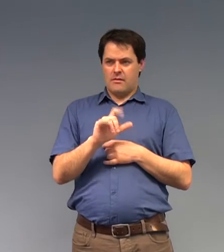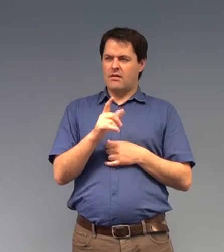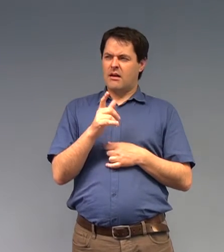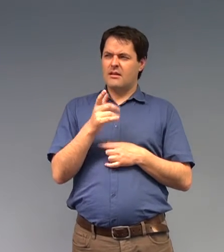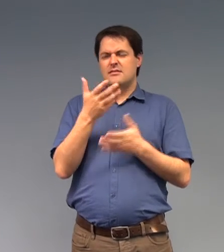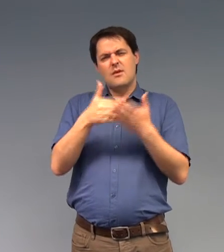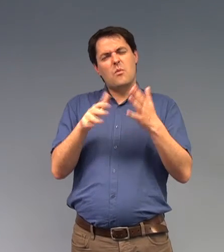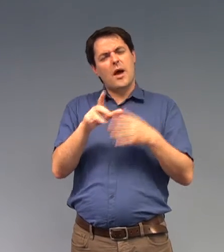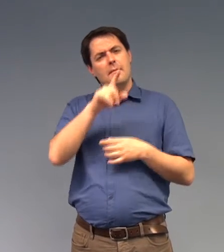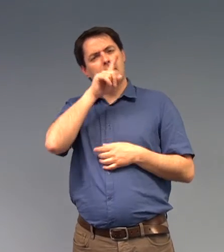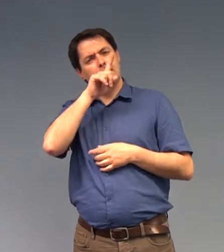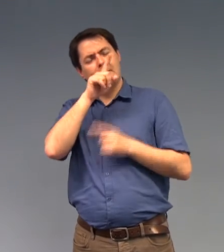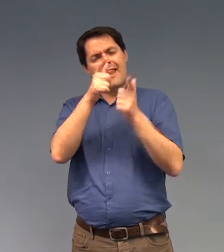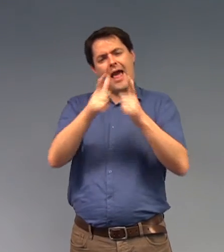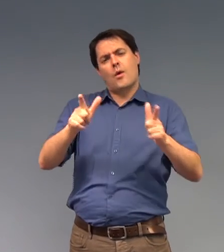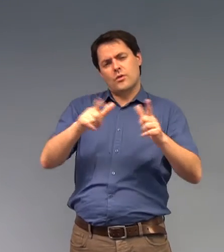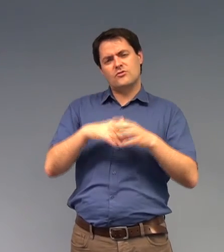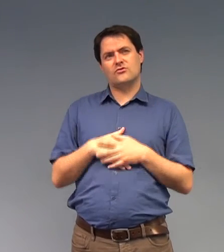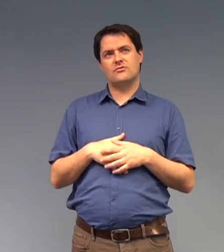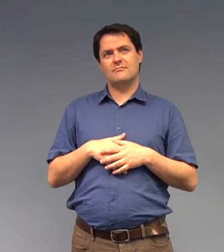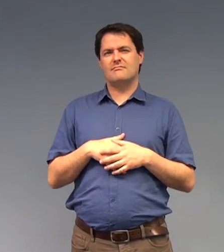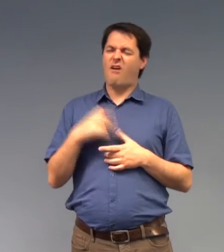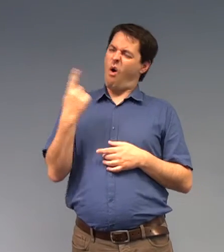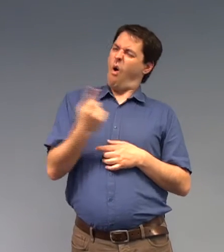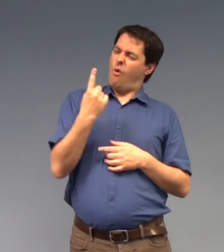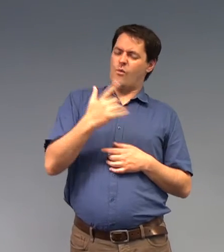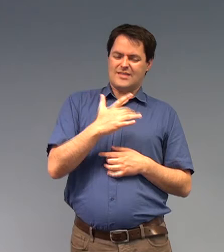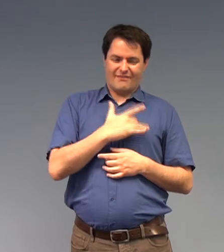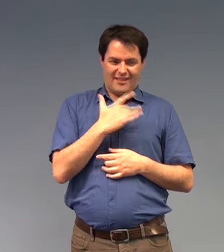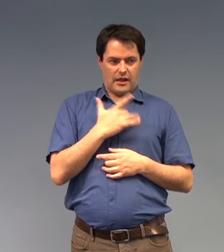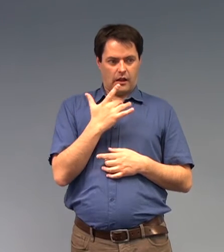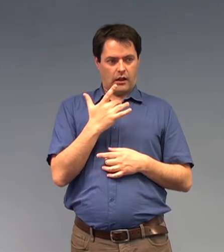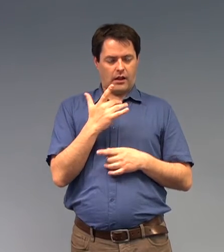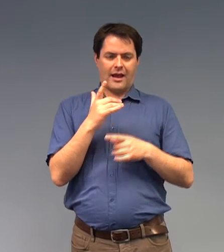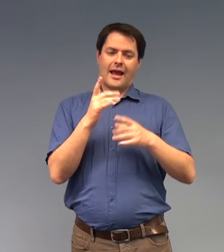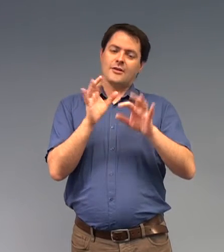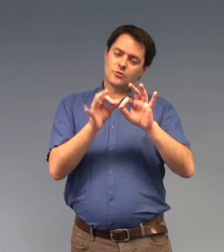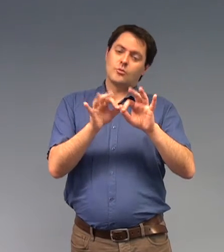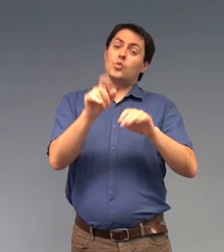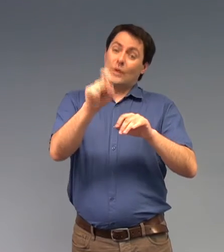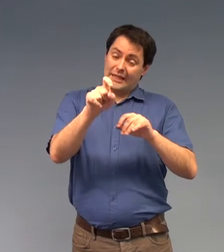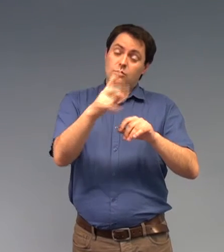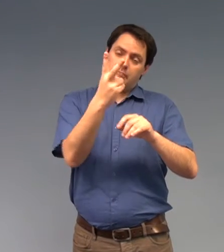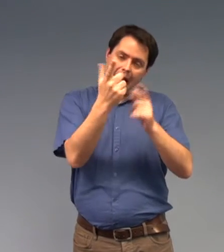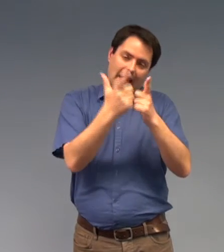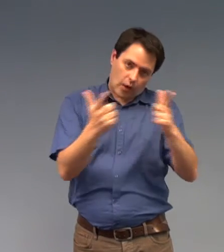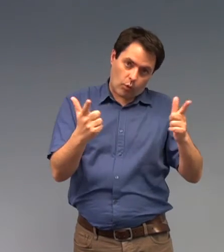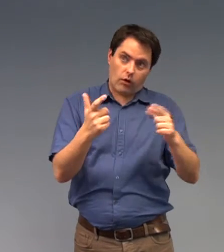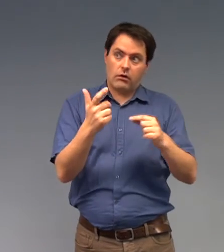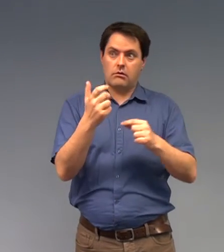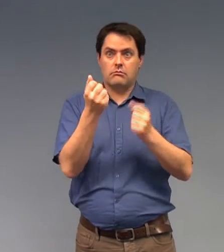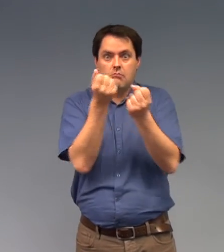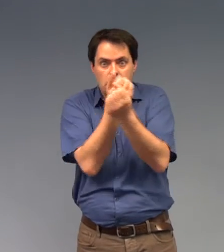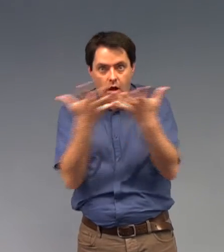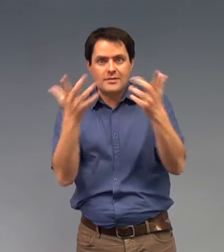and many different discourse fields that you're drawing from as a translator to try and create that connection.